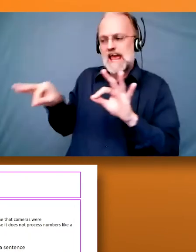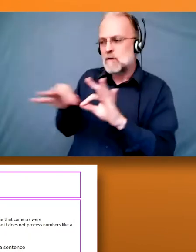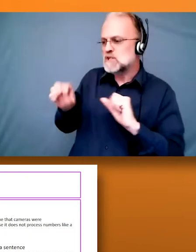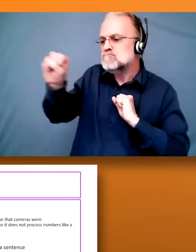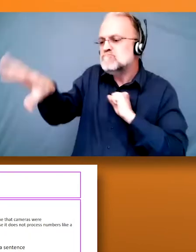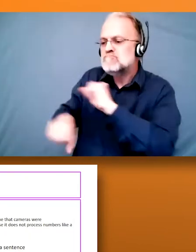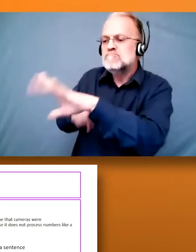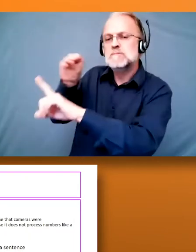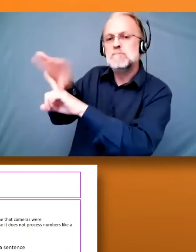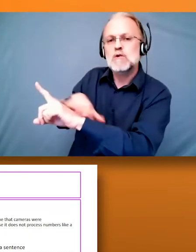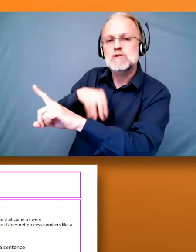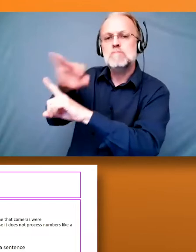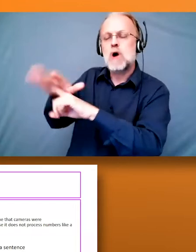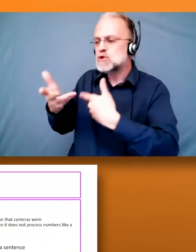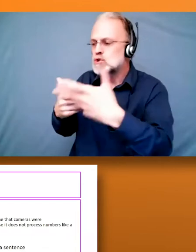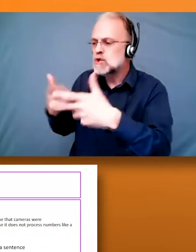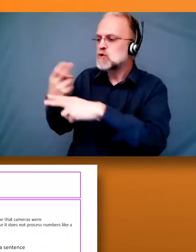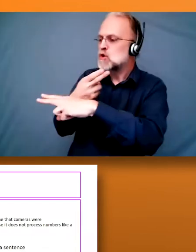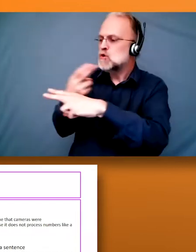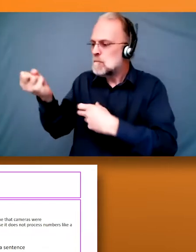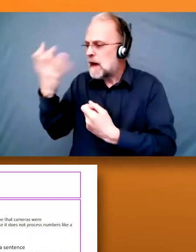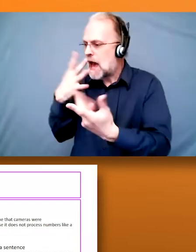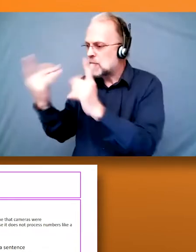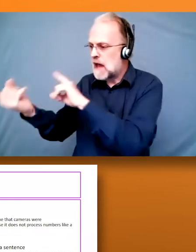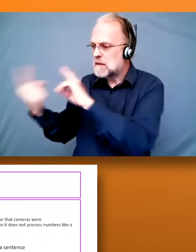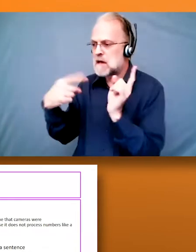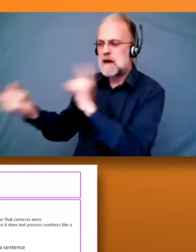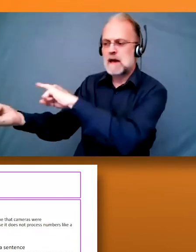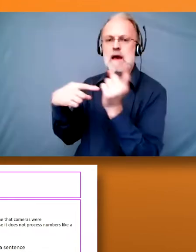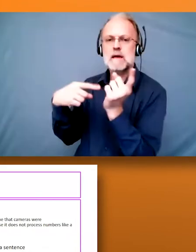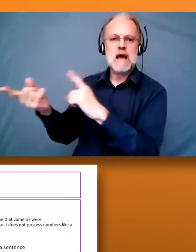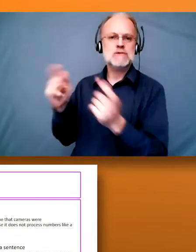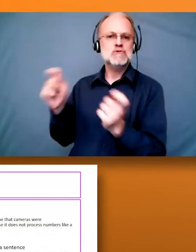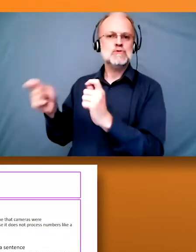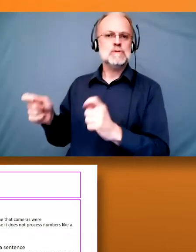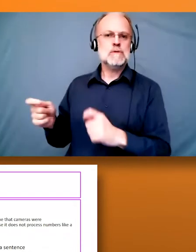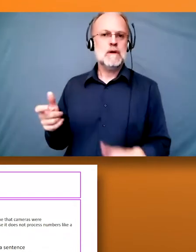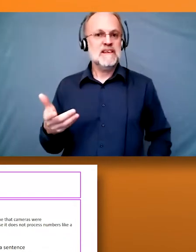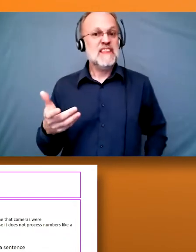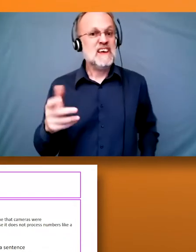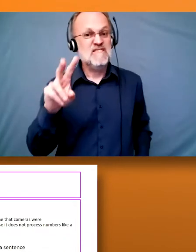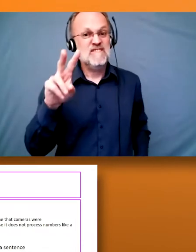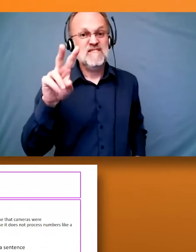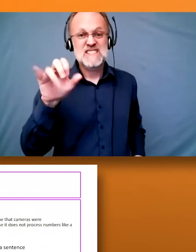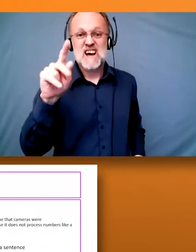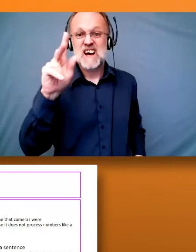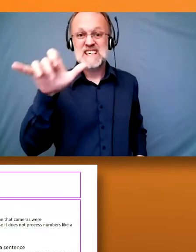as faculty or the, you know, people--the more knowledgeable other, as Vygotsky would put it,